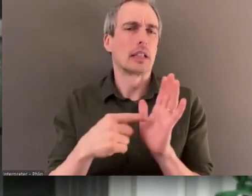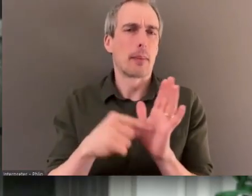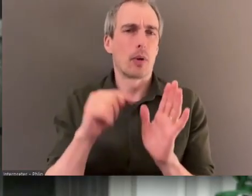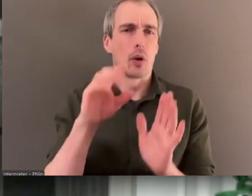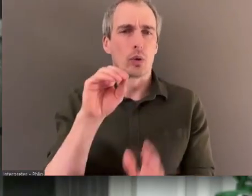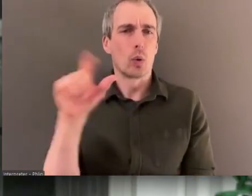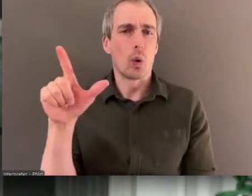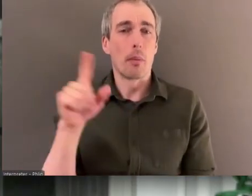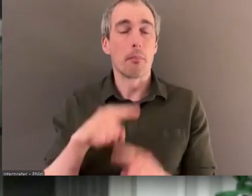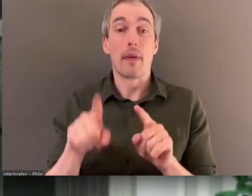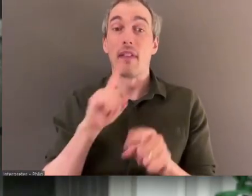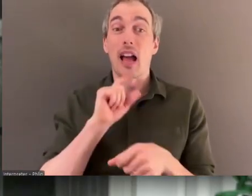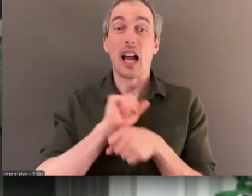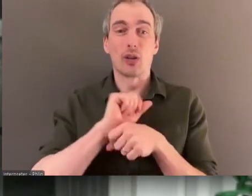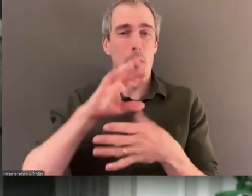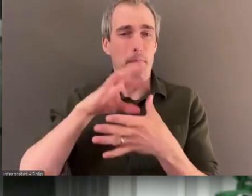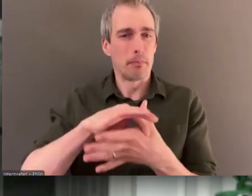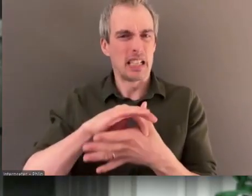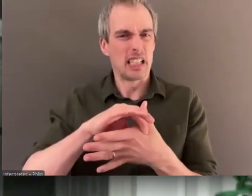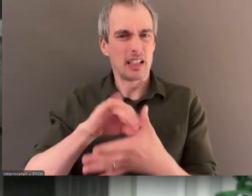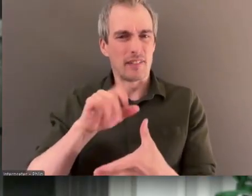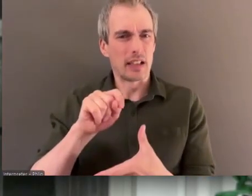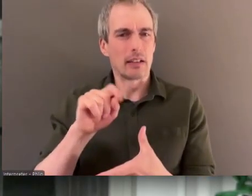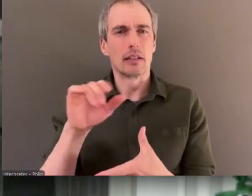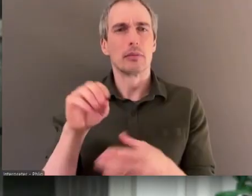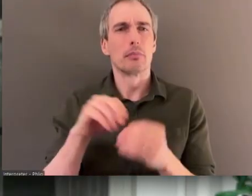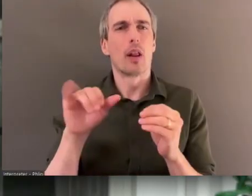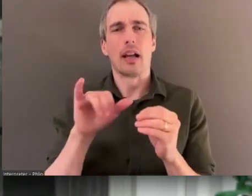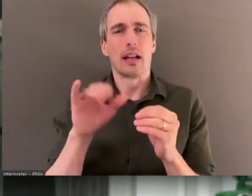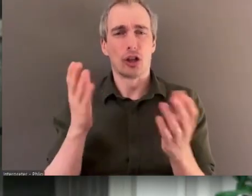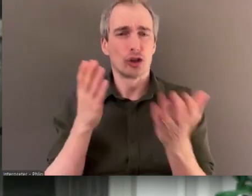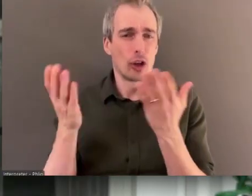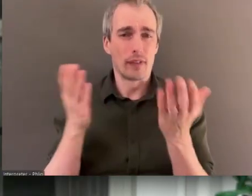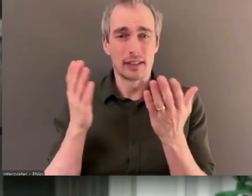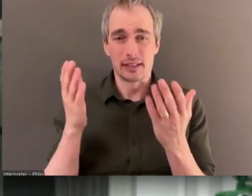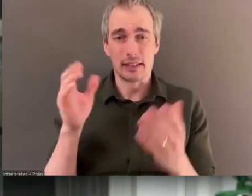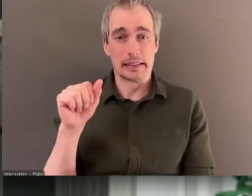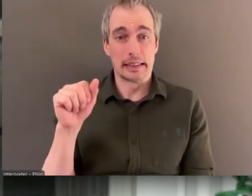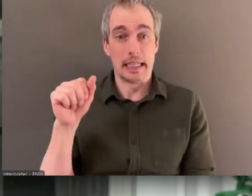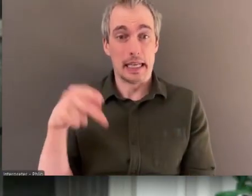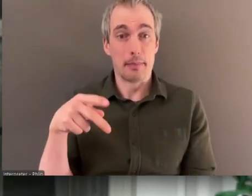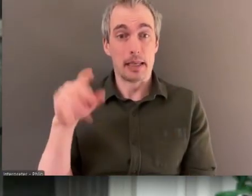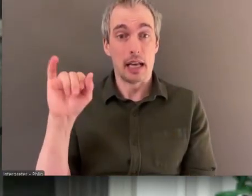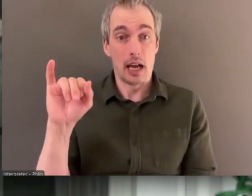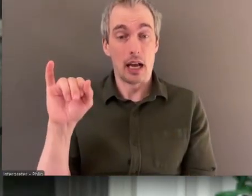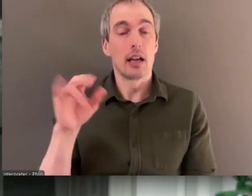So it's an API, which means it's not just a website that people would go to, it's something